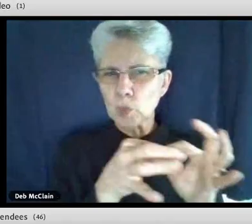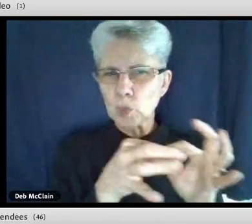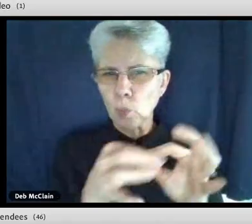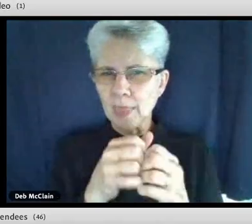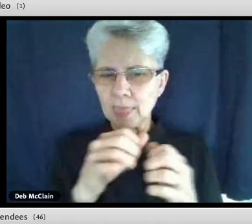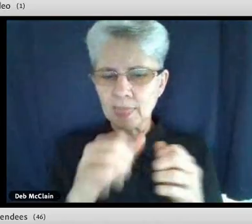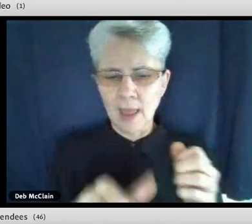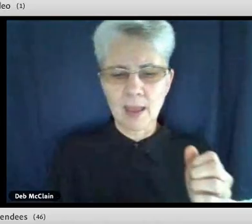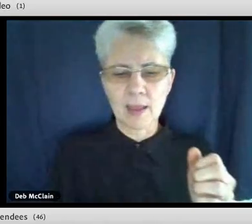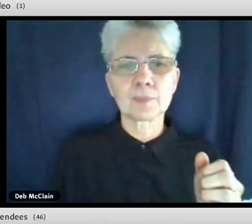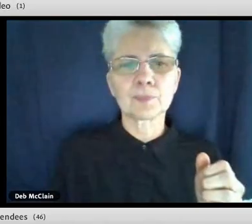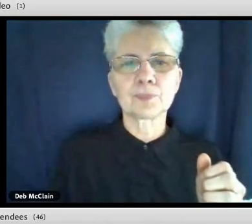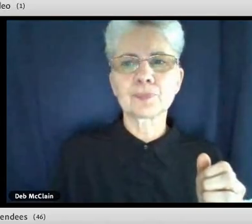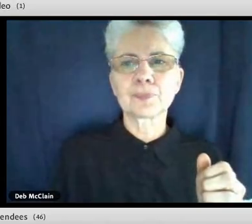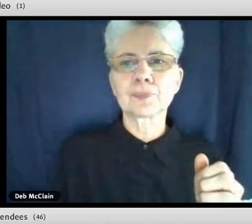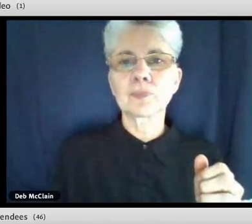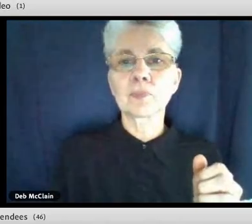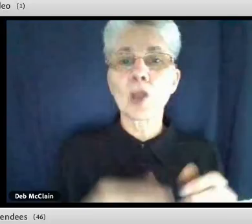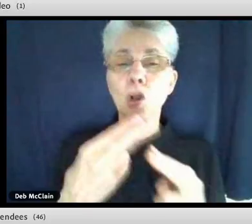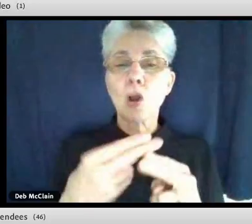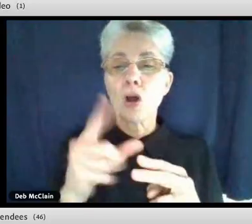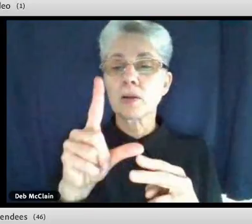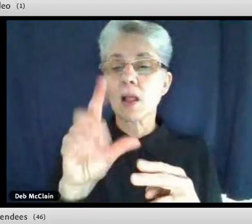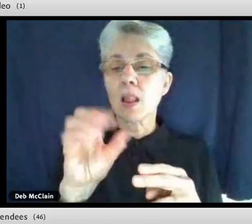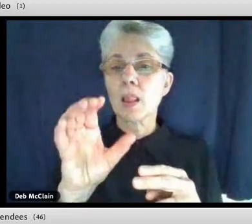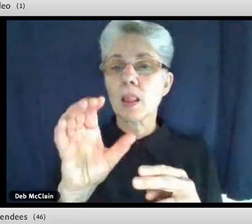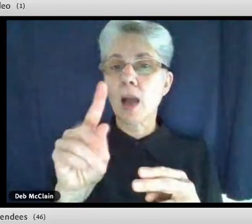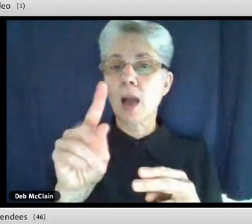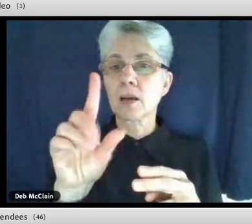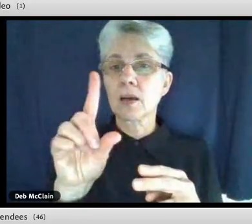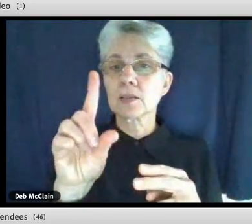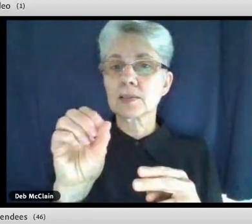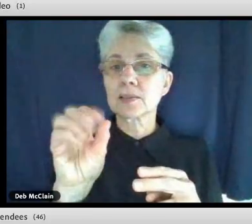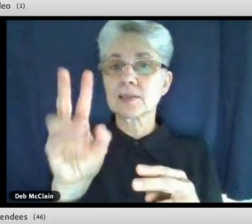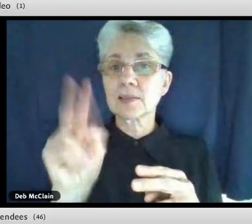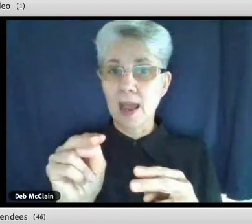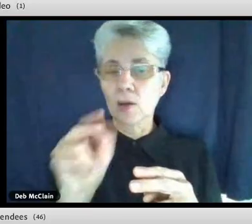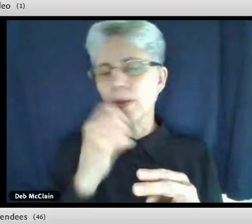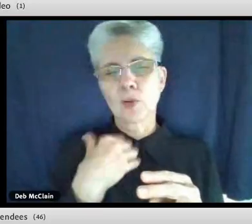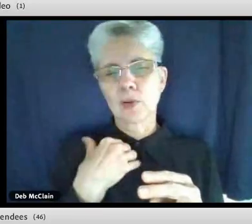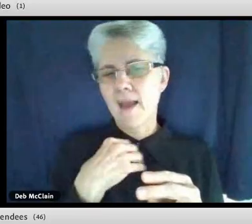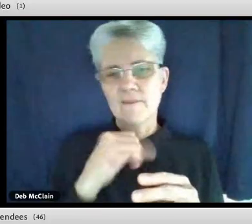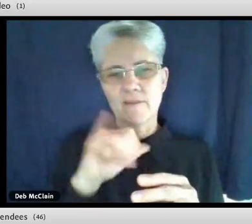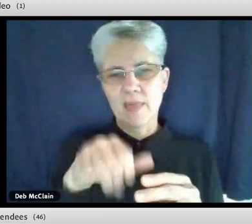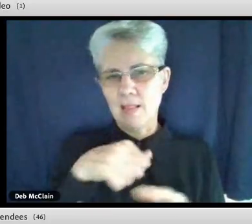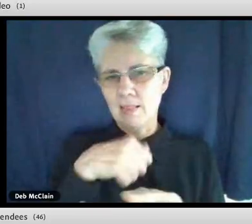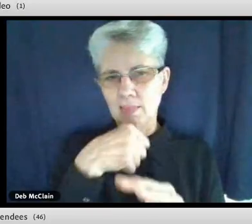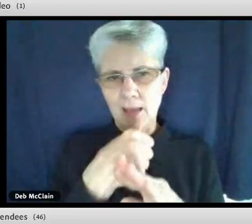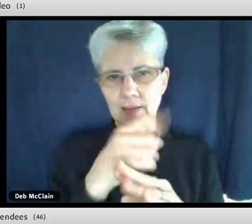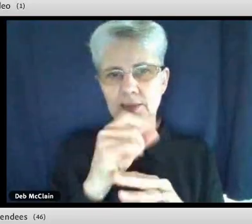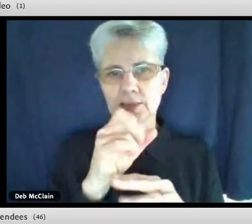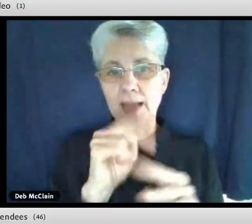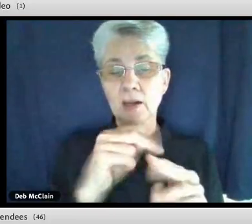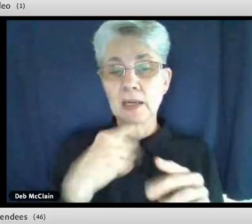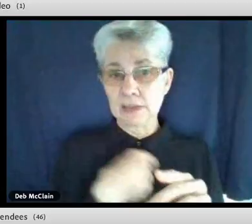There's called lockdown, and so we don't have lockdown, but China did for a little bit,